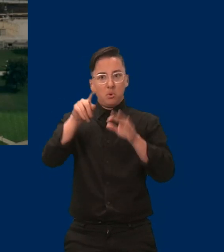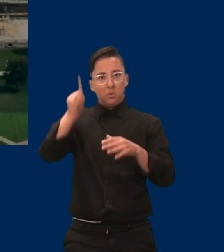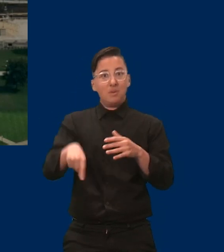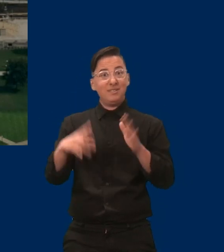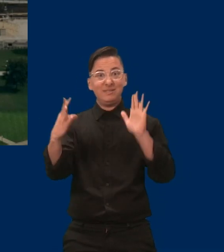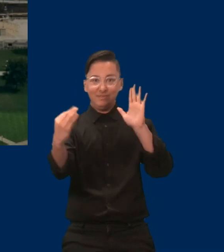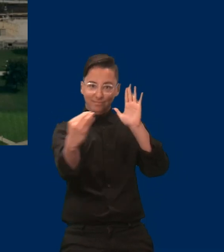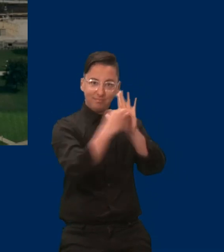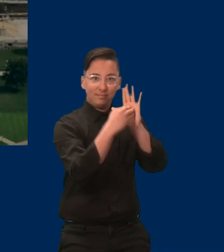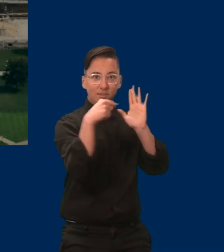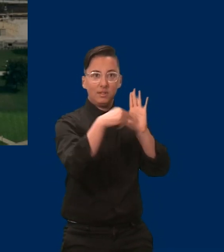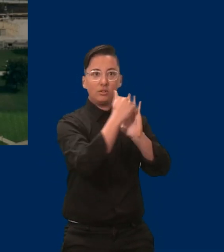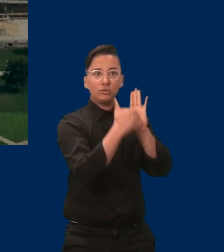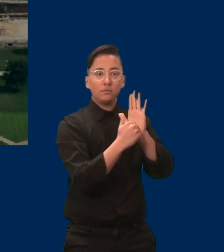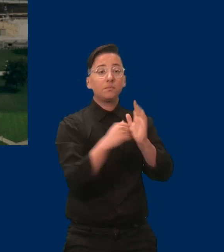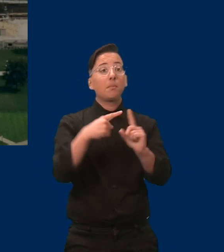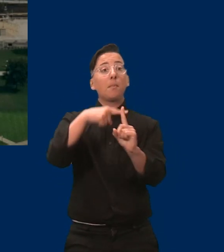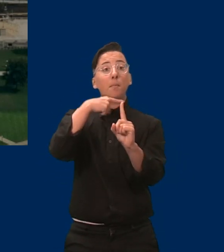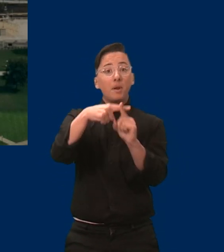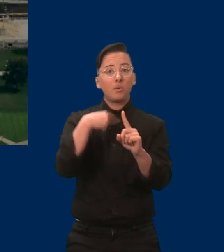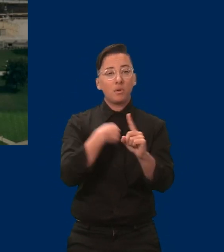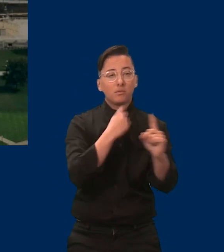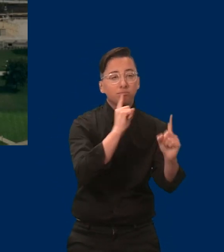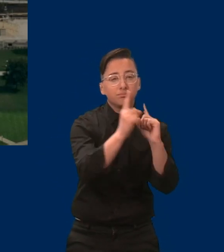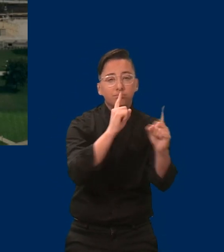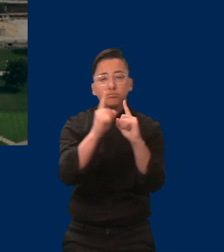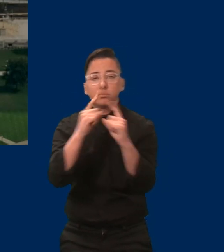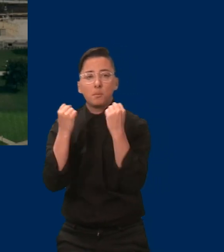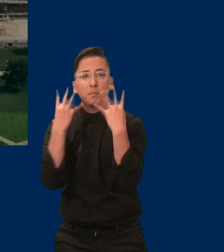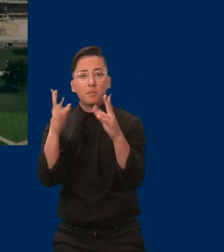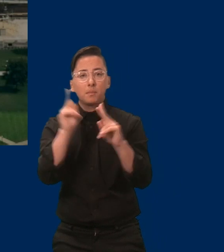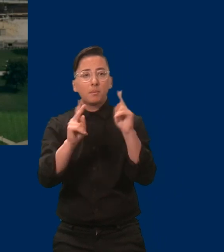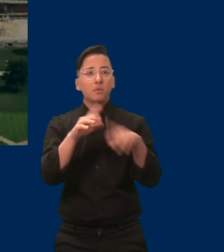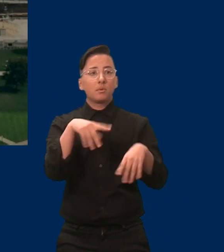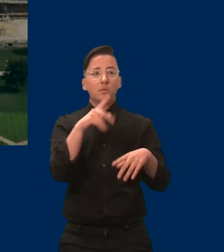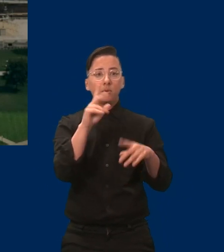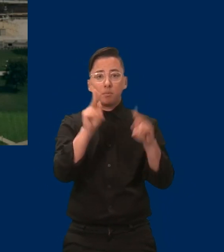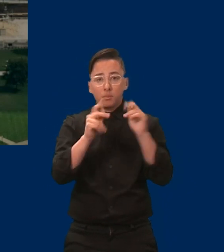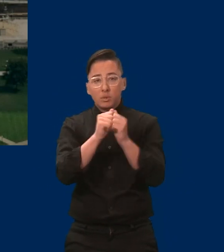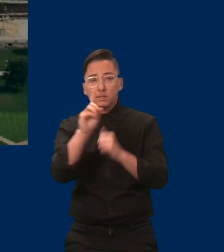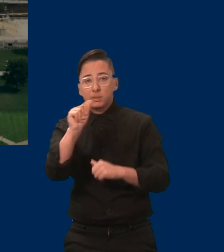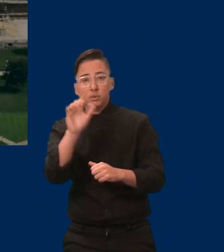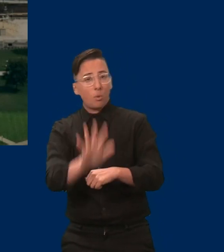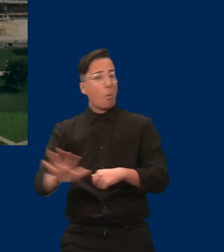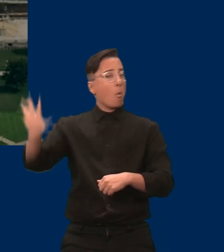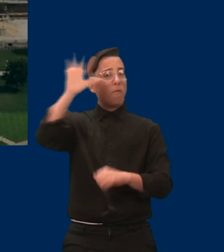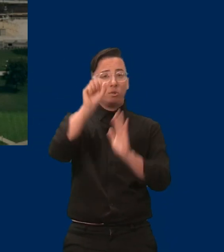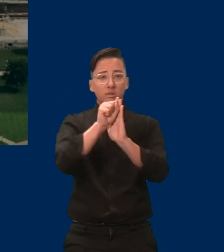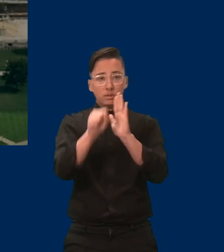and people with disabilities across the state to help guide the legislative agenda for next year.